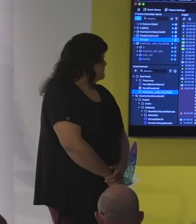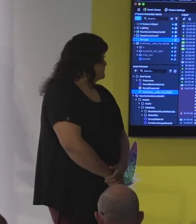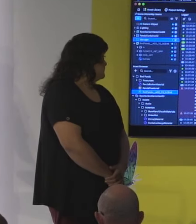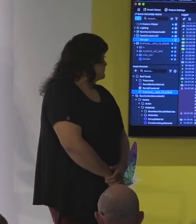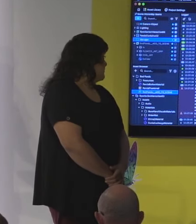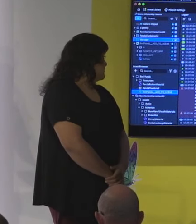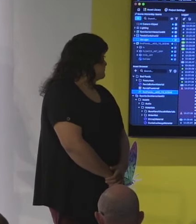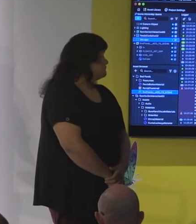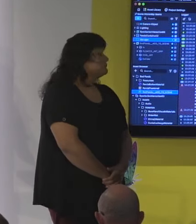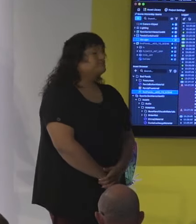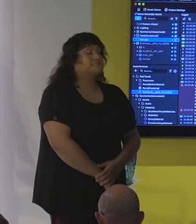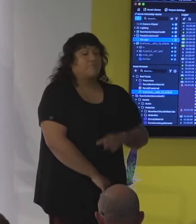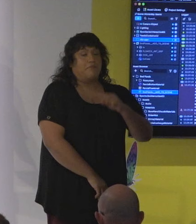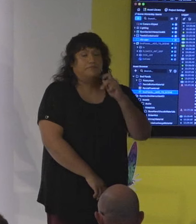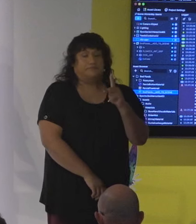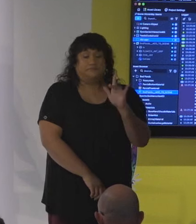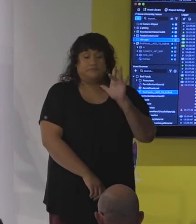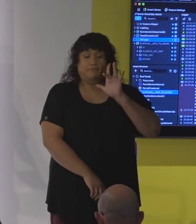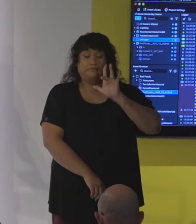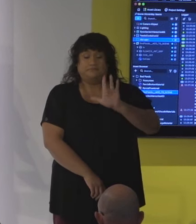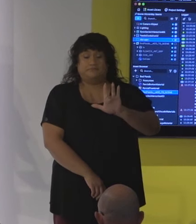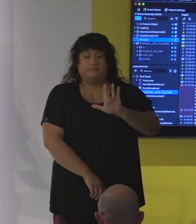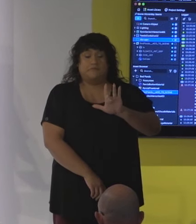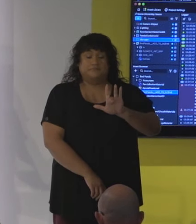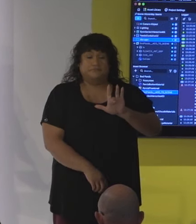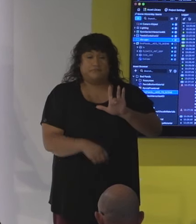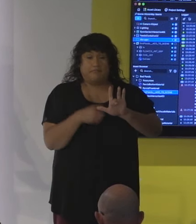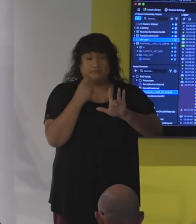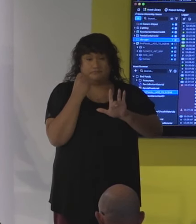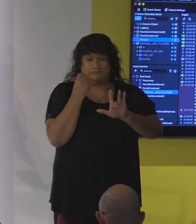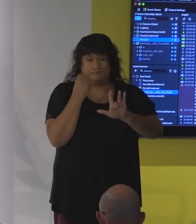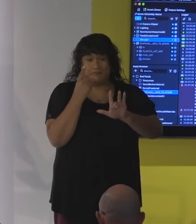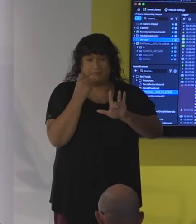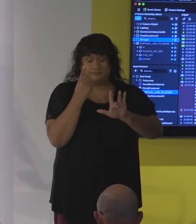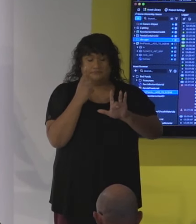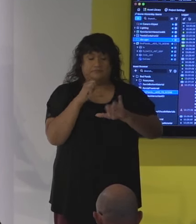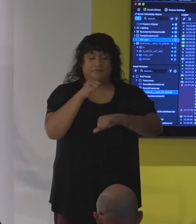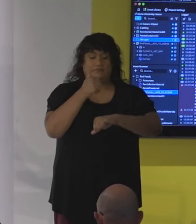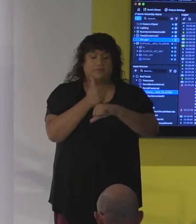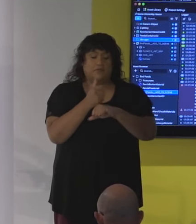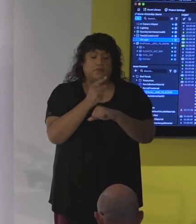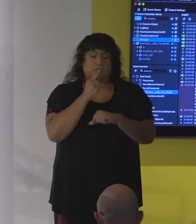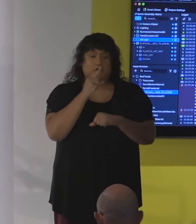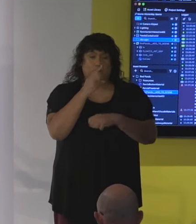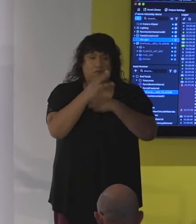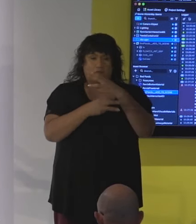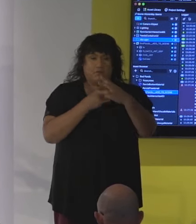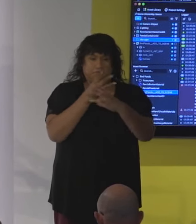Okay, so I'm gonna click on it, but it's instantiating out world origin. So, let's think a little bit